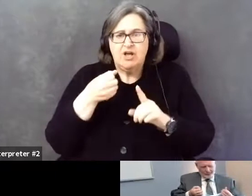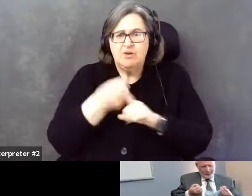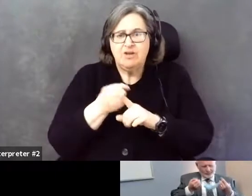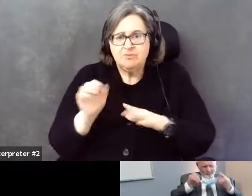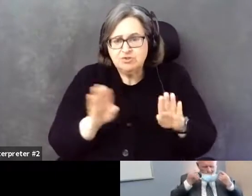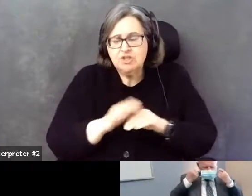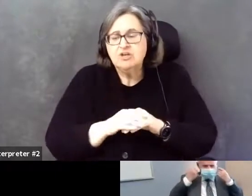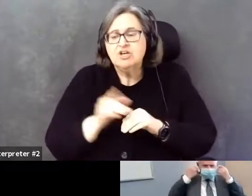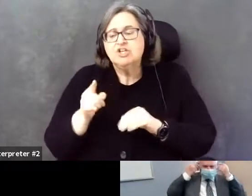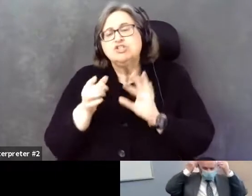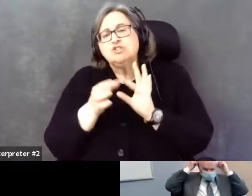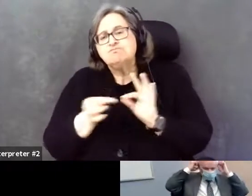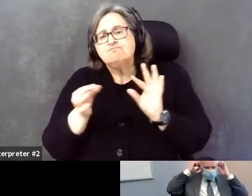information about how to screen for